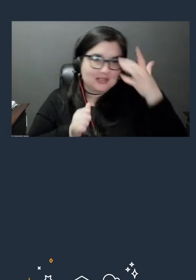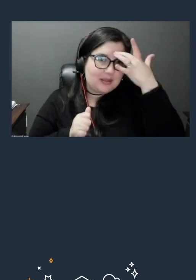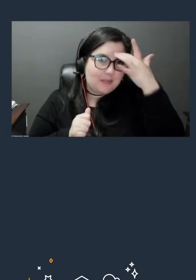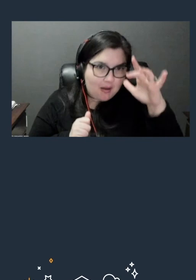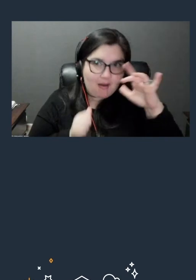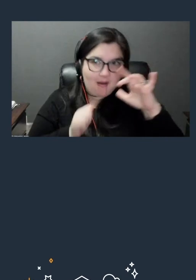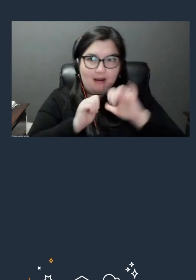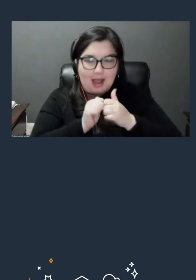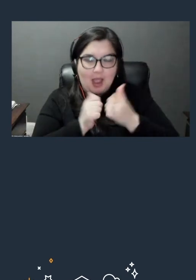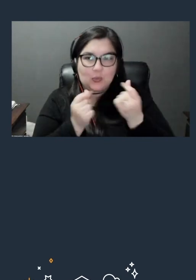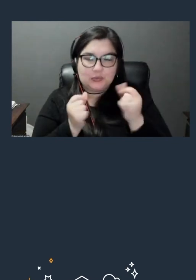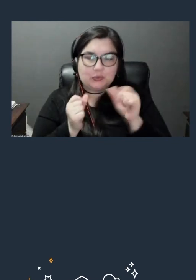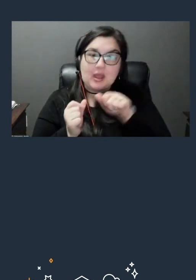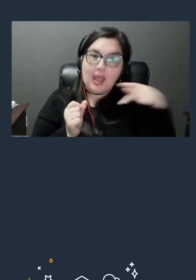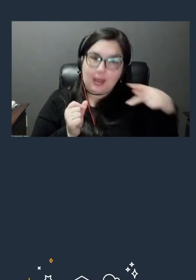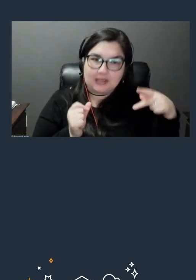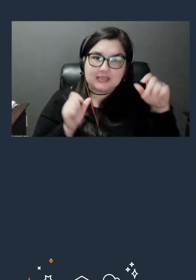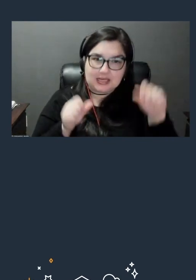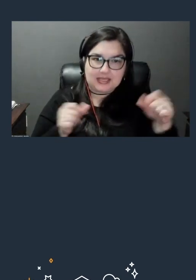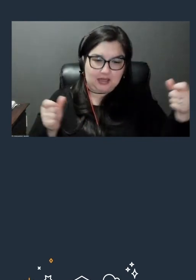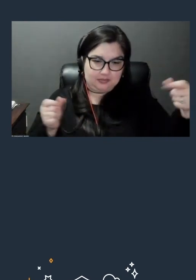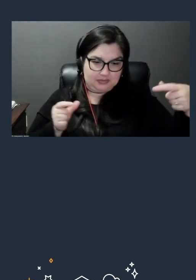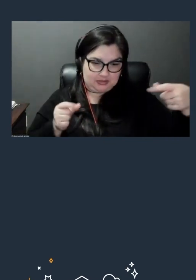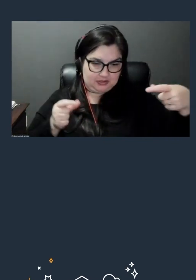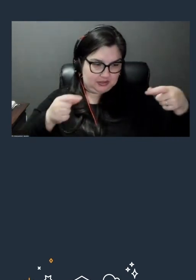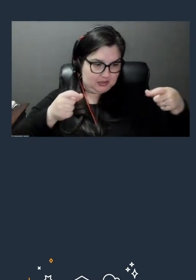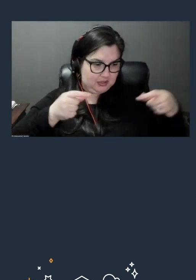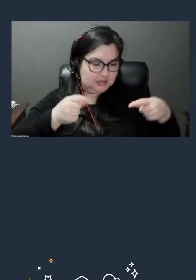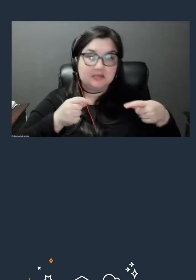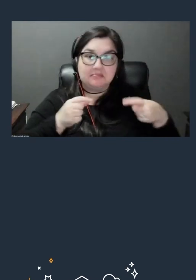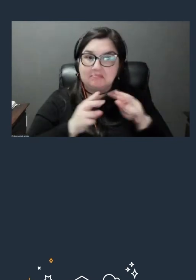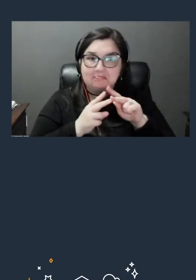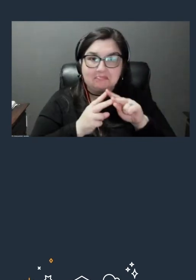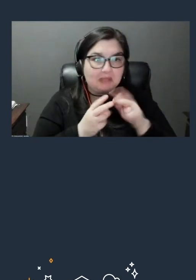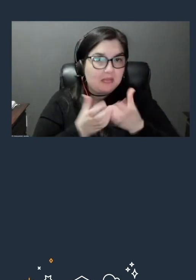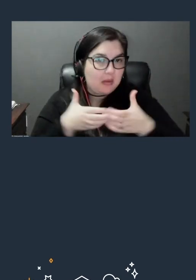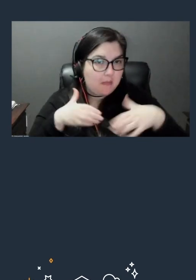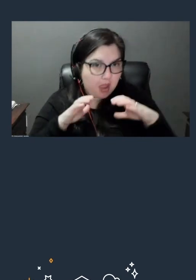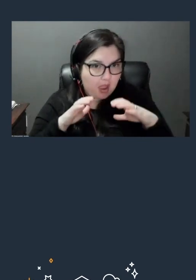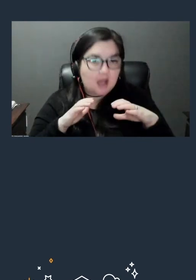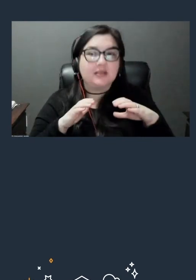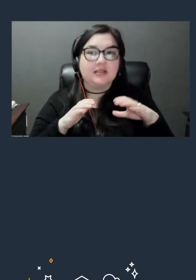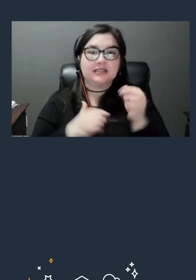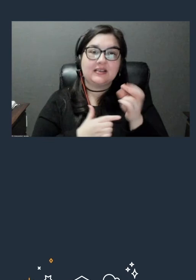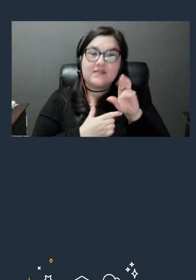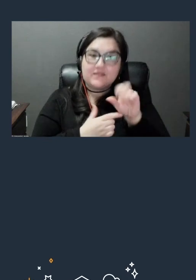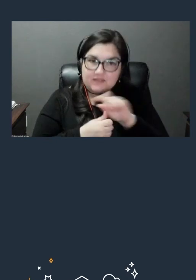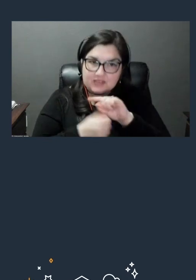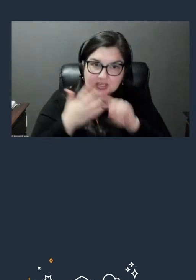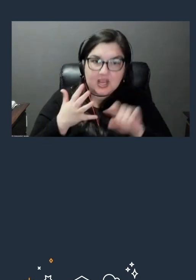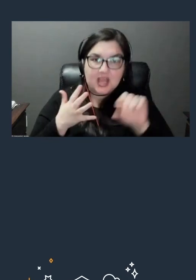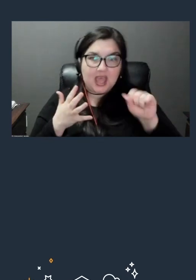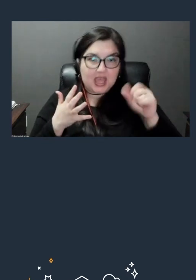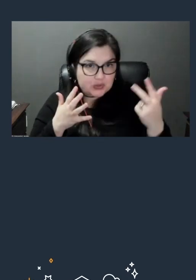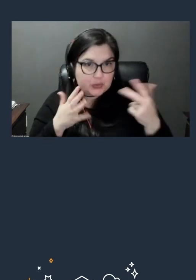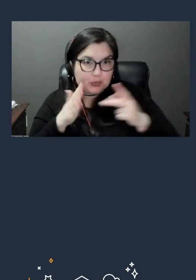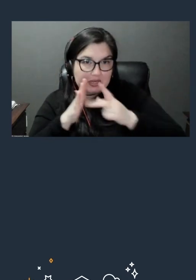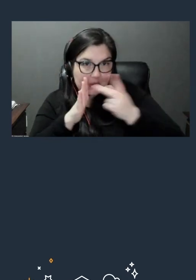can really be talking to either of the buckets and our features like S3 replication and global accelerator,